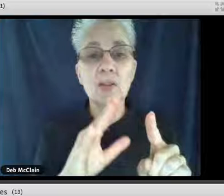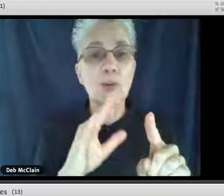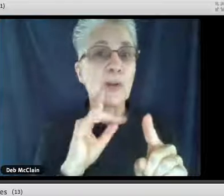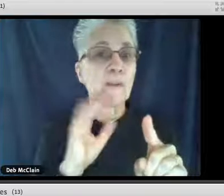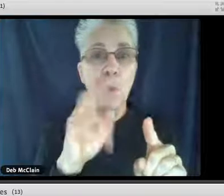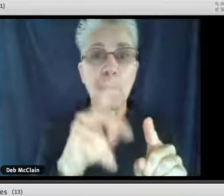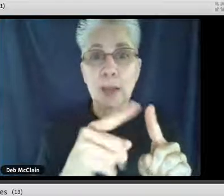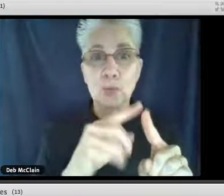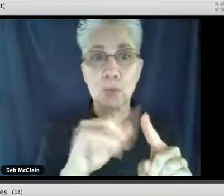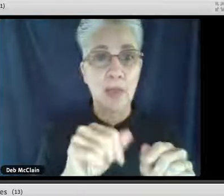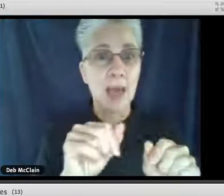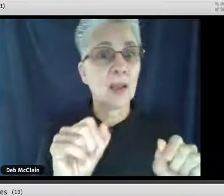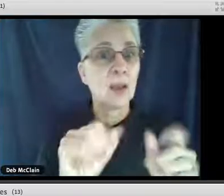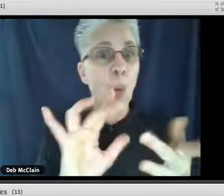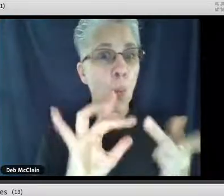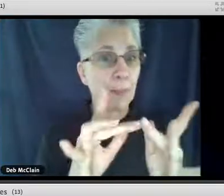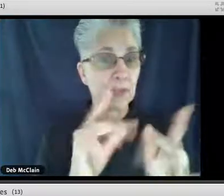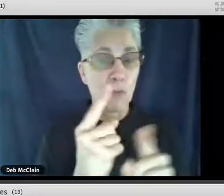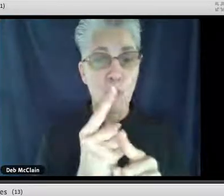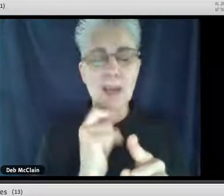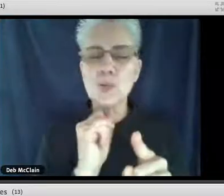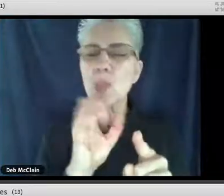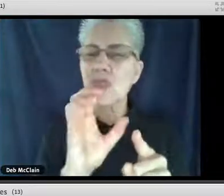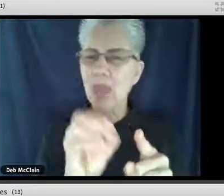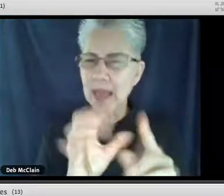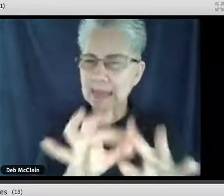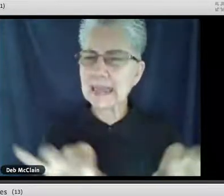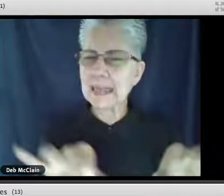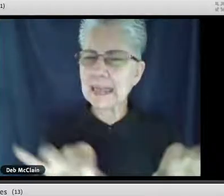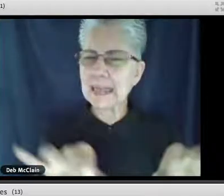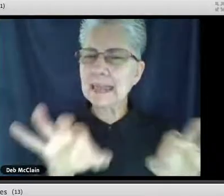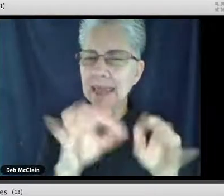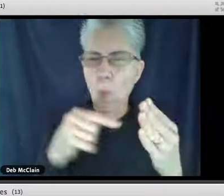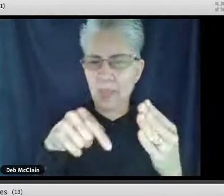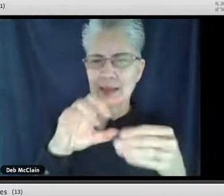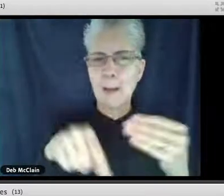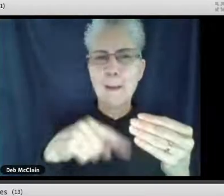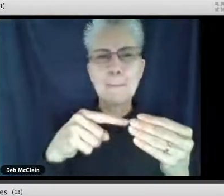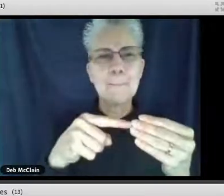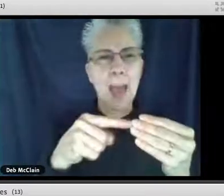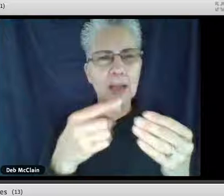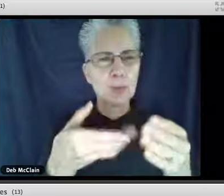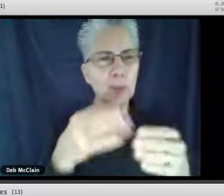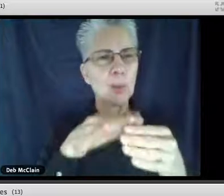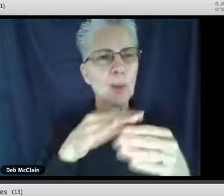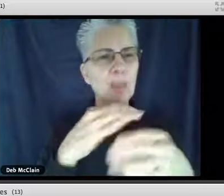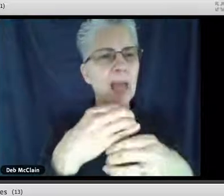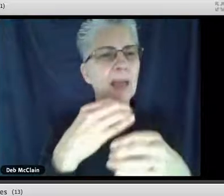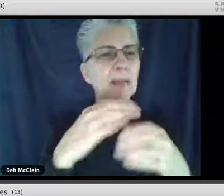So that is so key to what this is about. It's to create that whole customer's experience